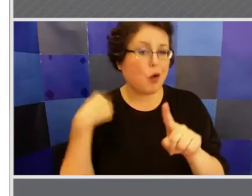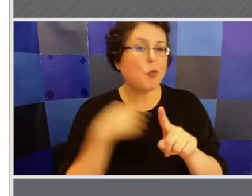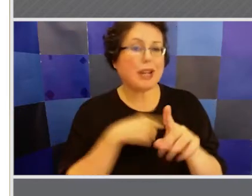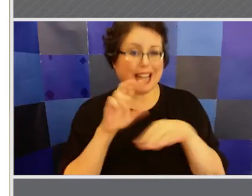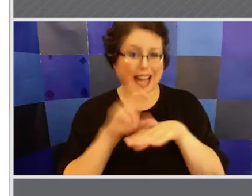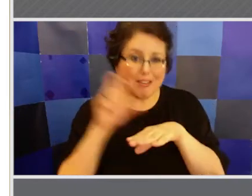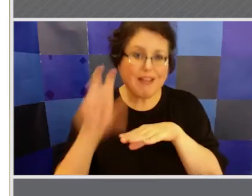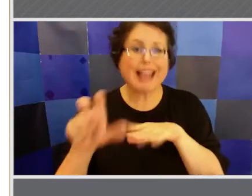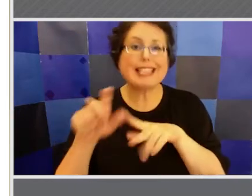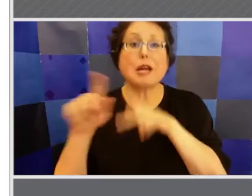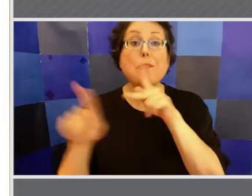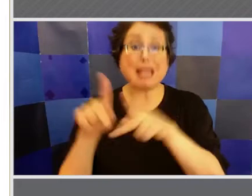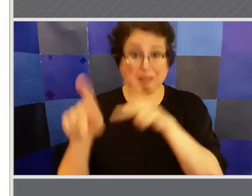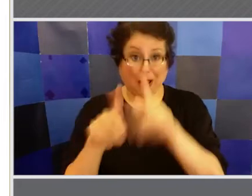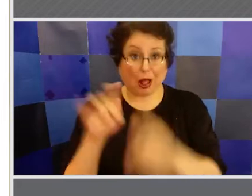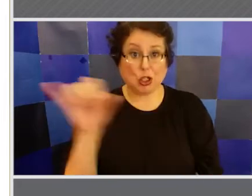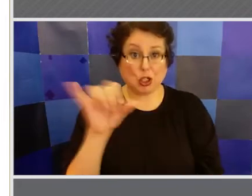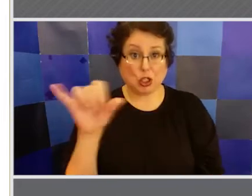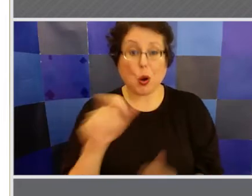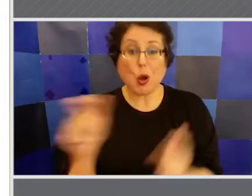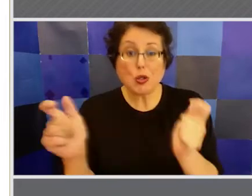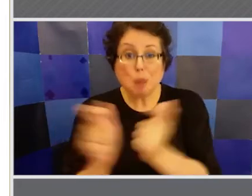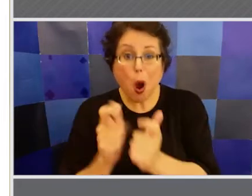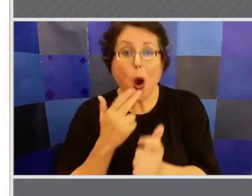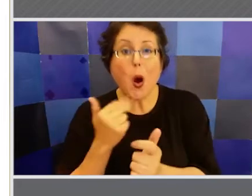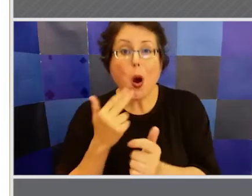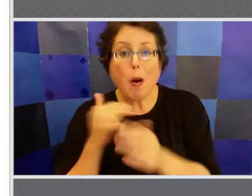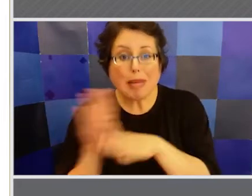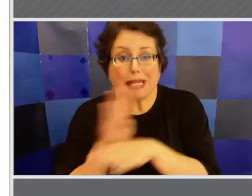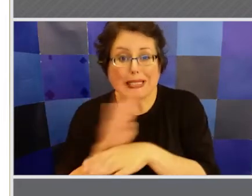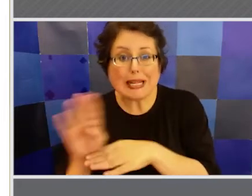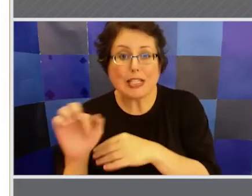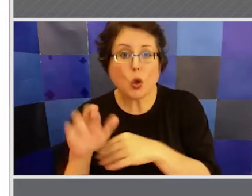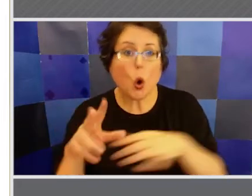city right so it's whether it's a small business, whether it's a homeowner whether it's you